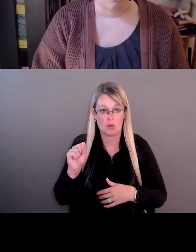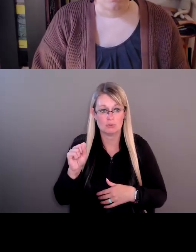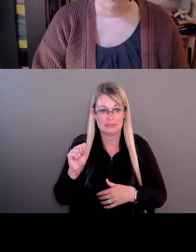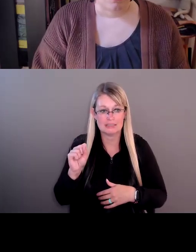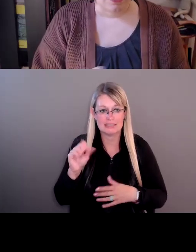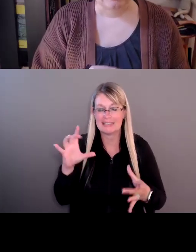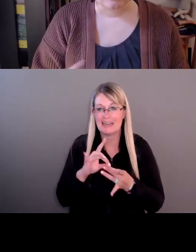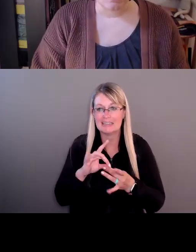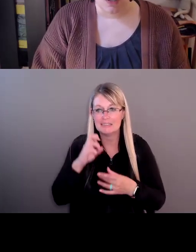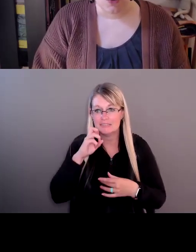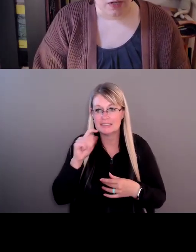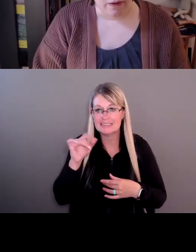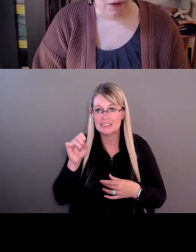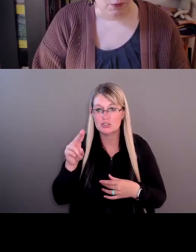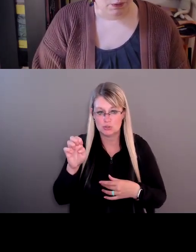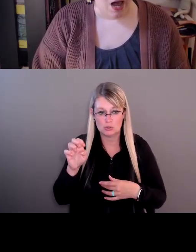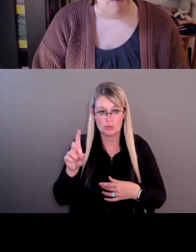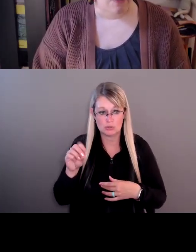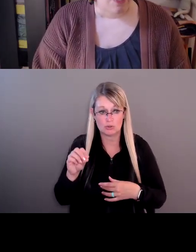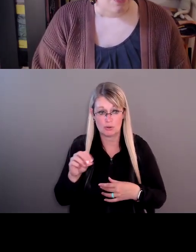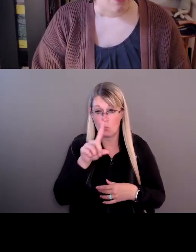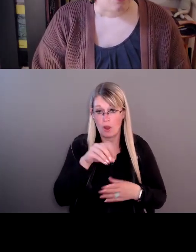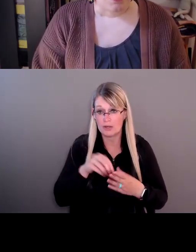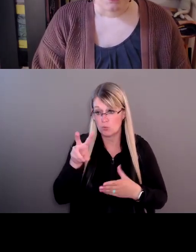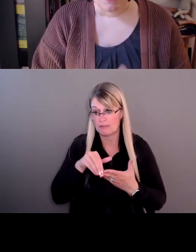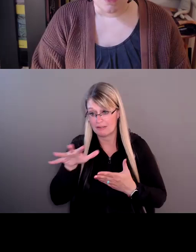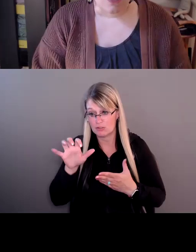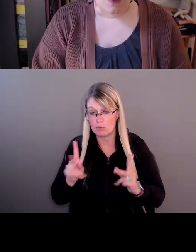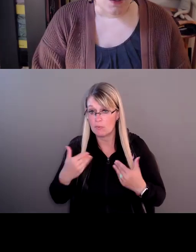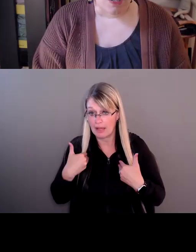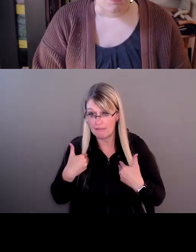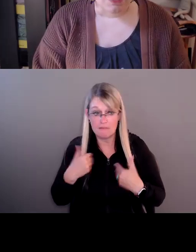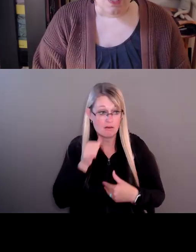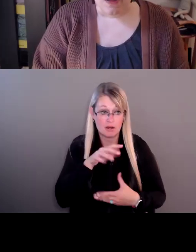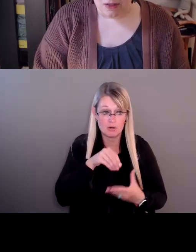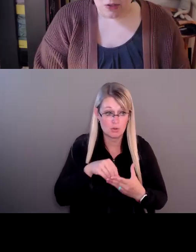which at least one and 2500 people have, it does not include those chronic mental health conditions